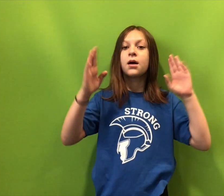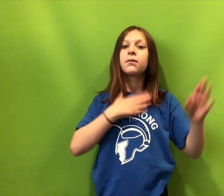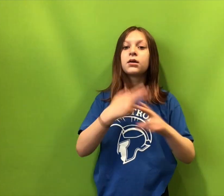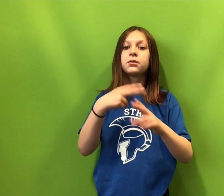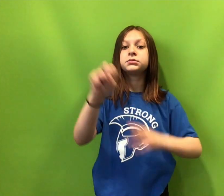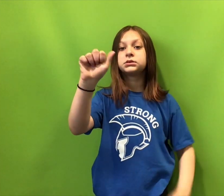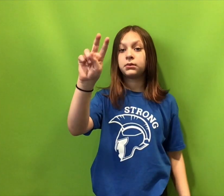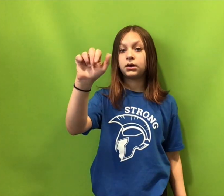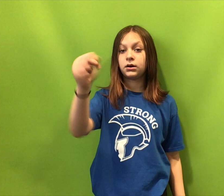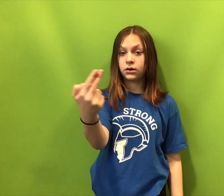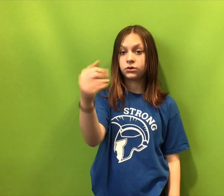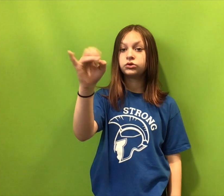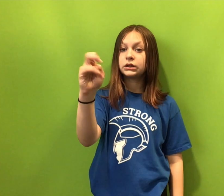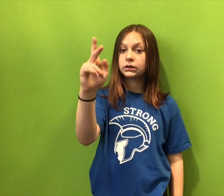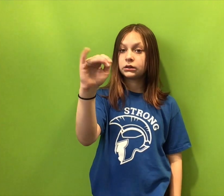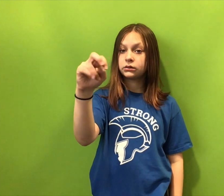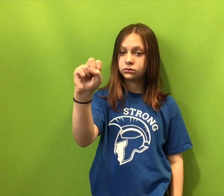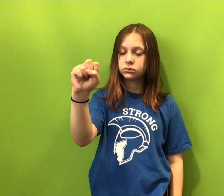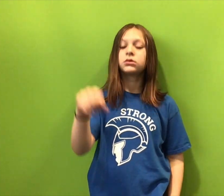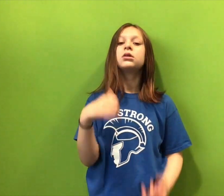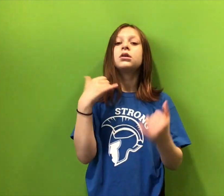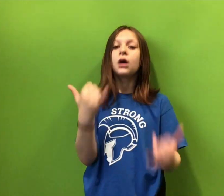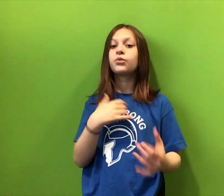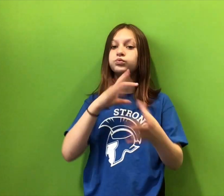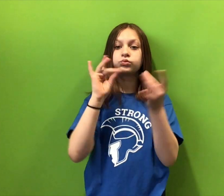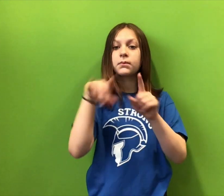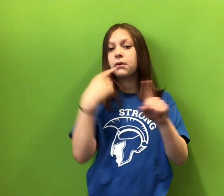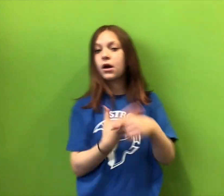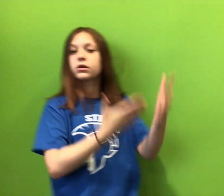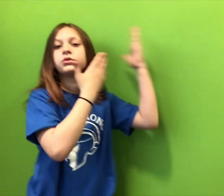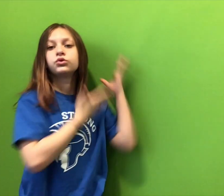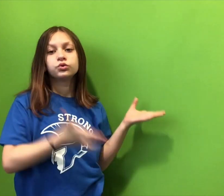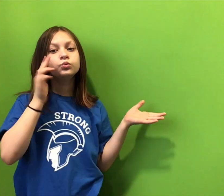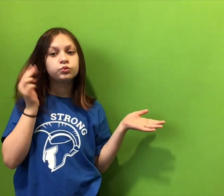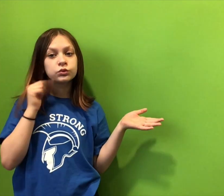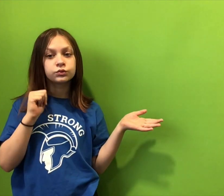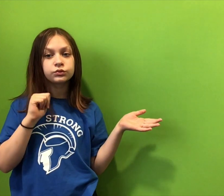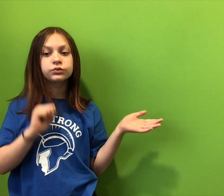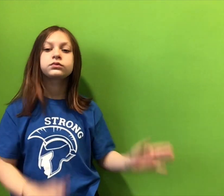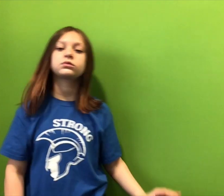Hello my name is Savannah Jenkins and today I want to present about Laurent Clerc.